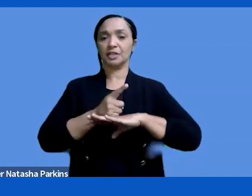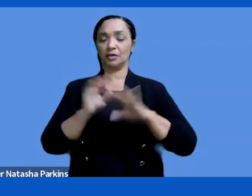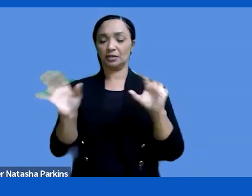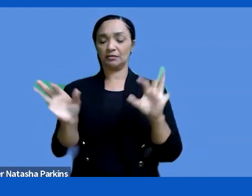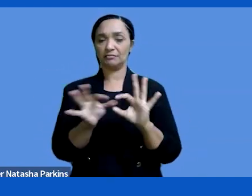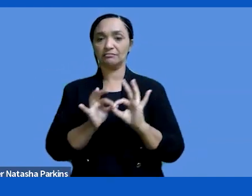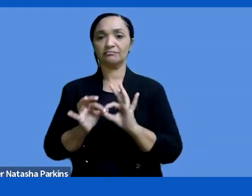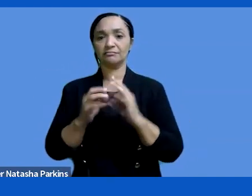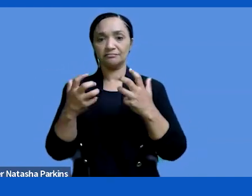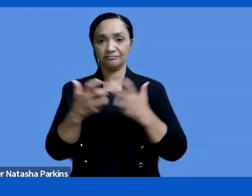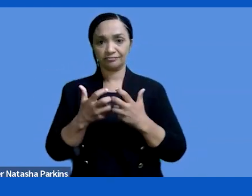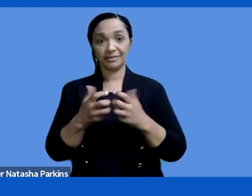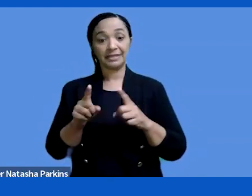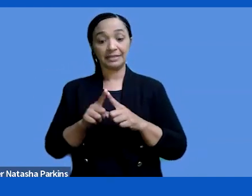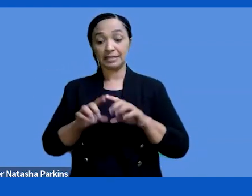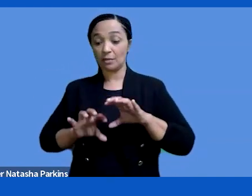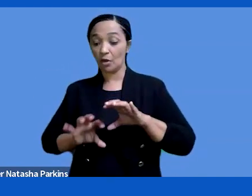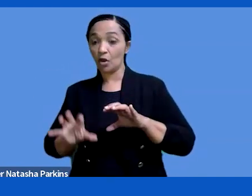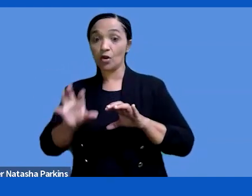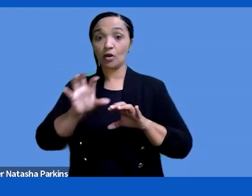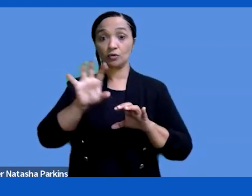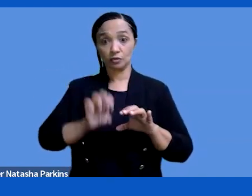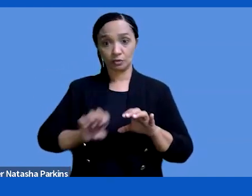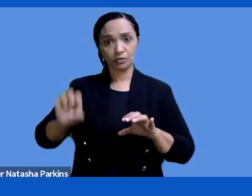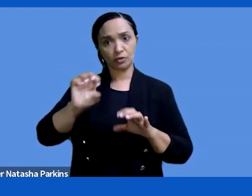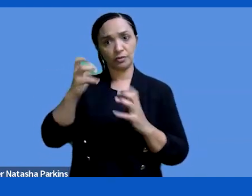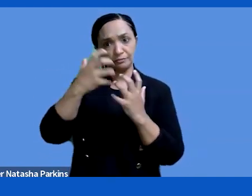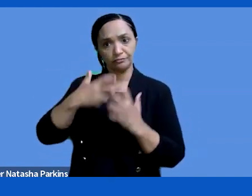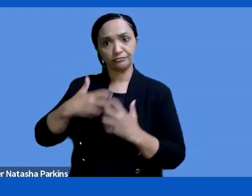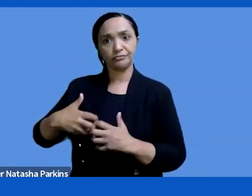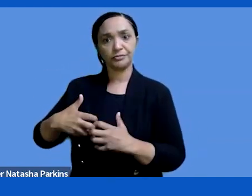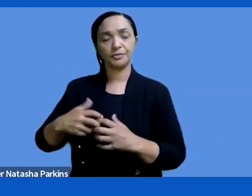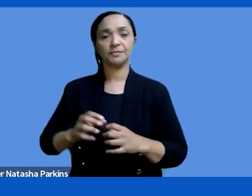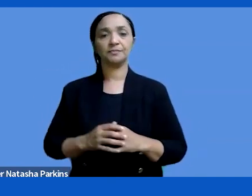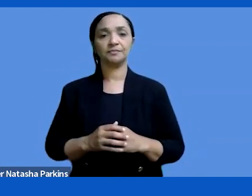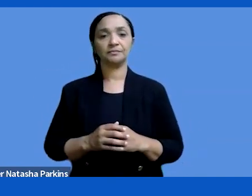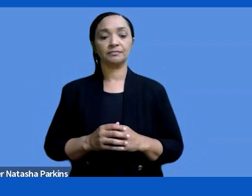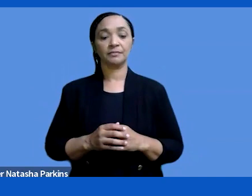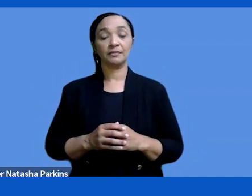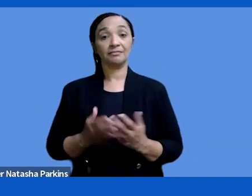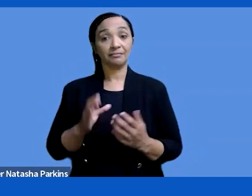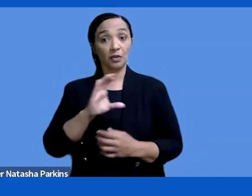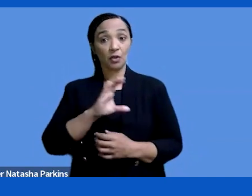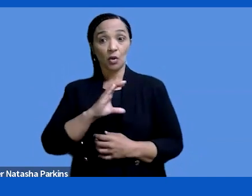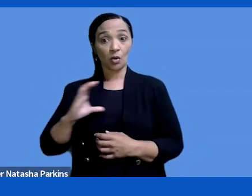Member States do. So the Commission websites are now being improved with accessibility in mind and